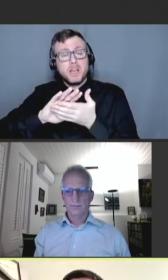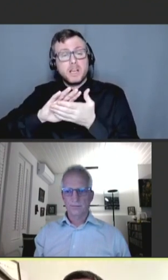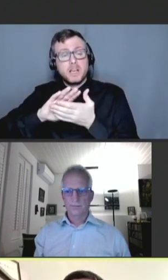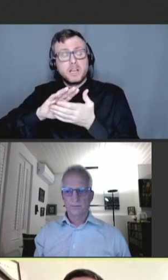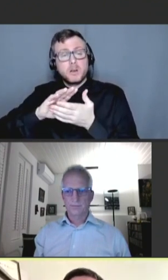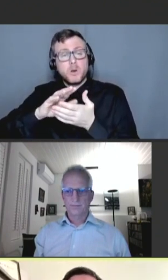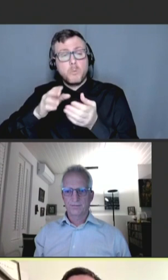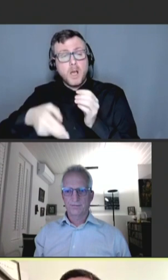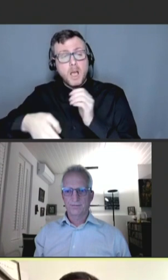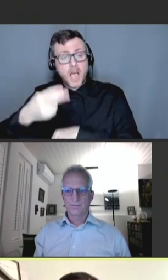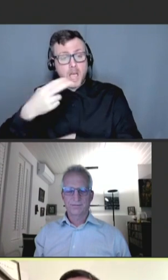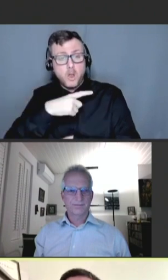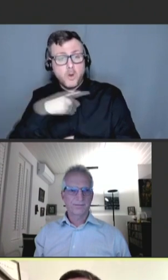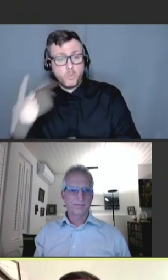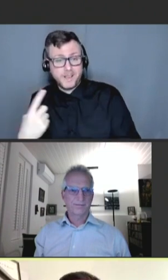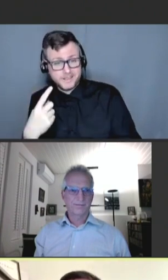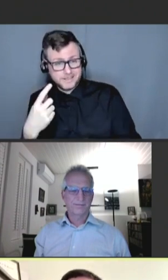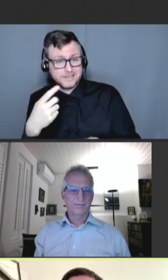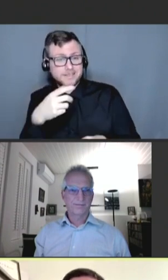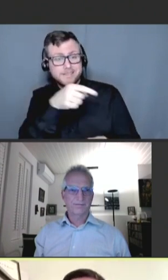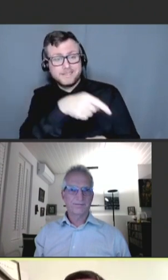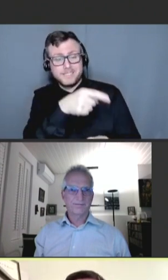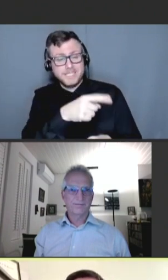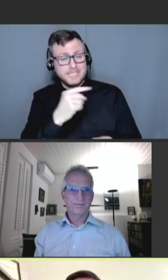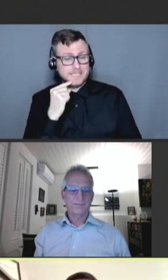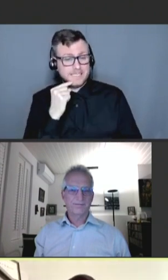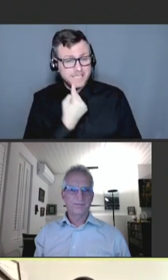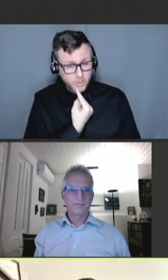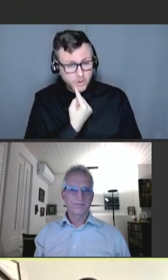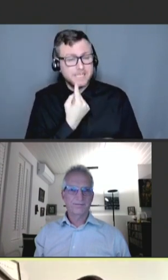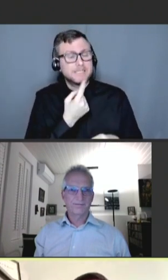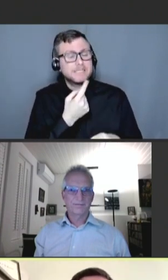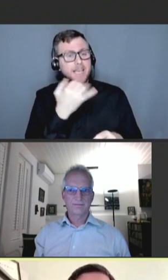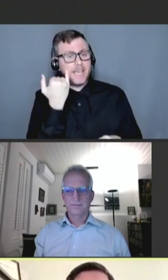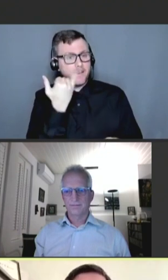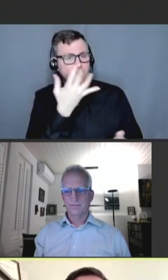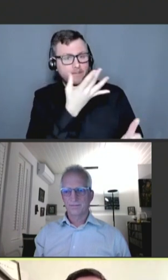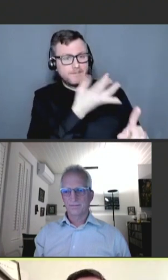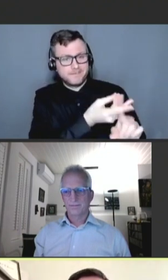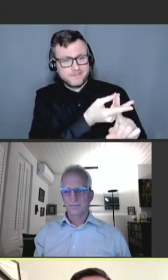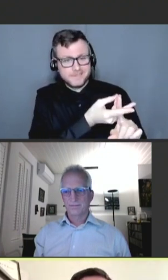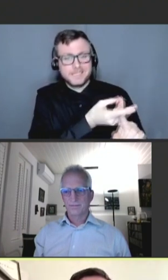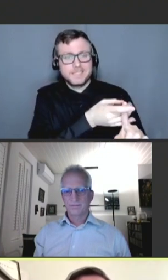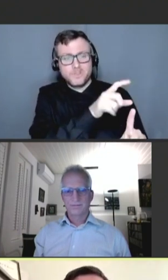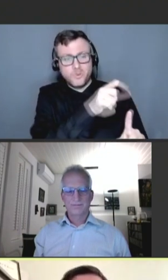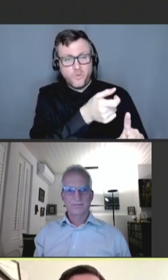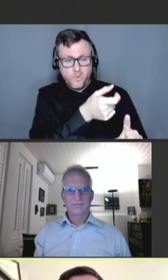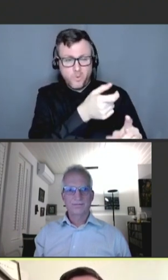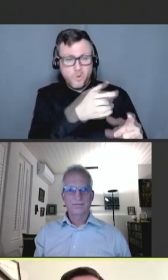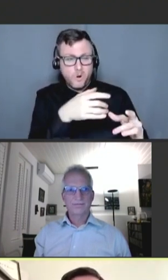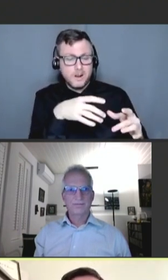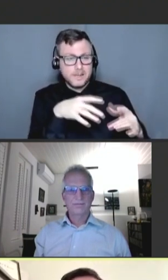developing serious outcomes after infections. Those are very, very important links to make.